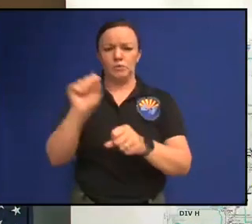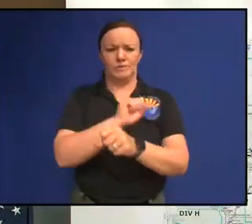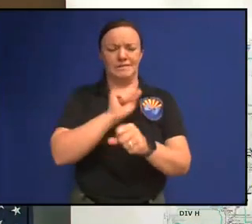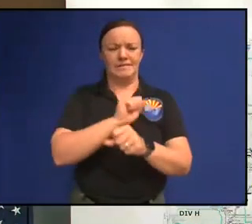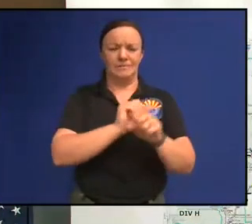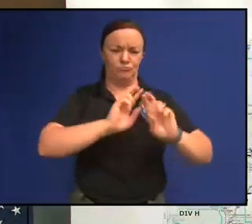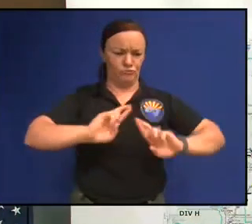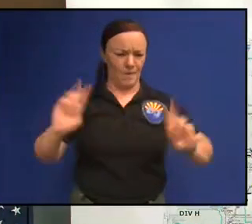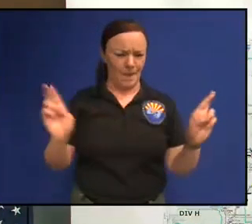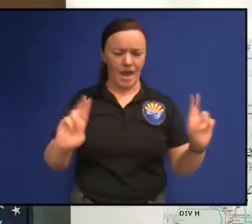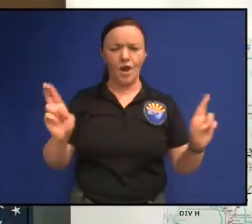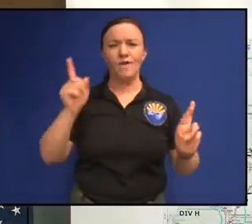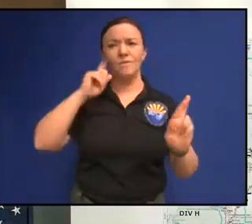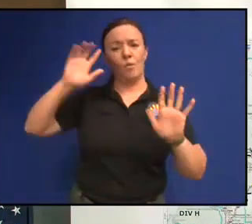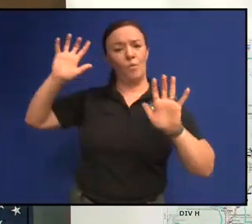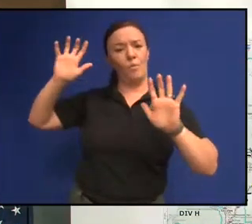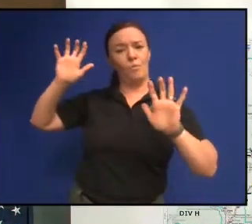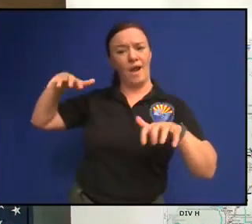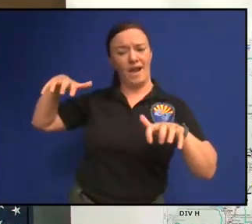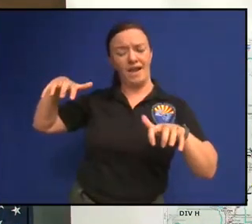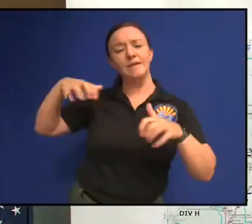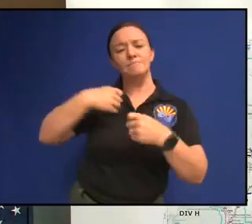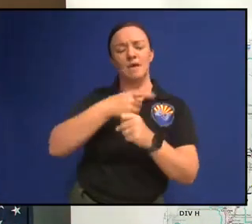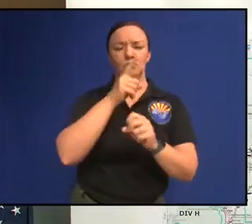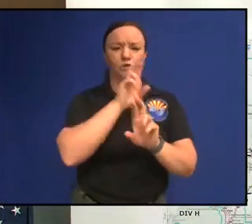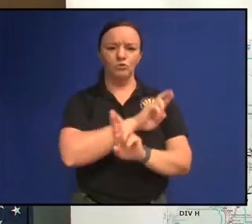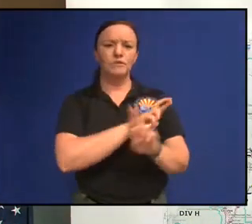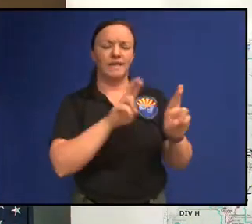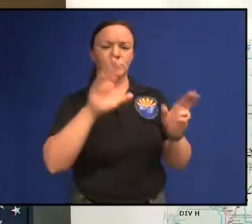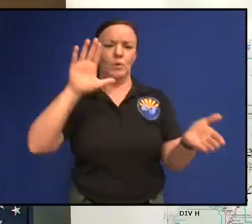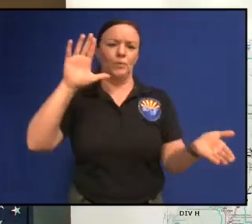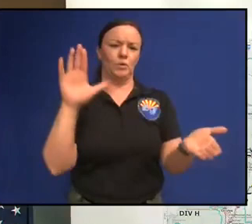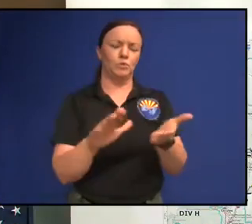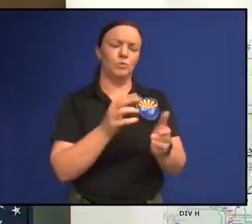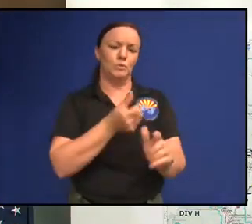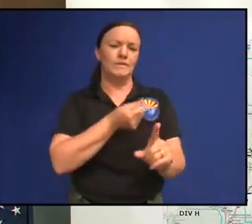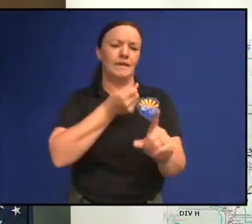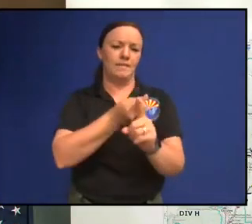ISSUES DOWN THE ROAD. A LOT OF WORK HAS GONE ON AND